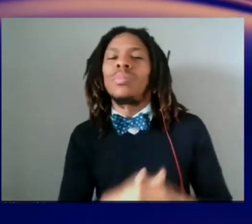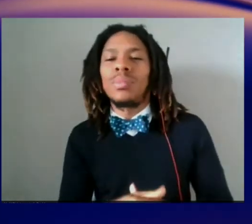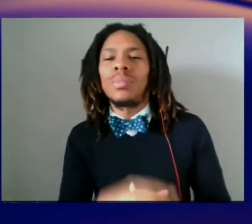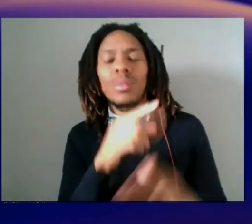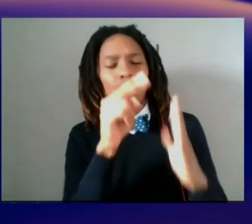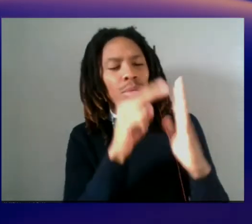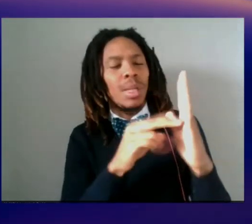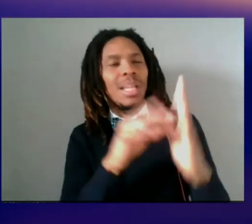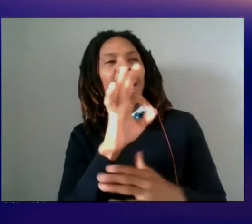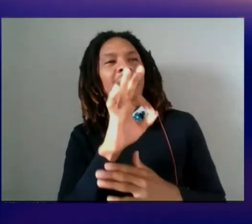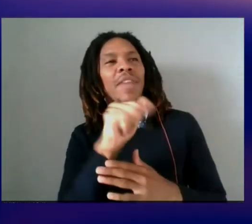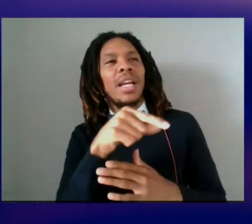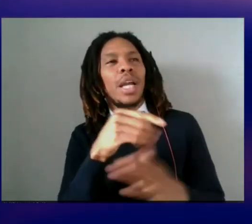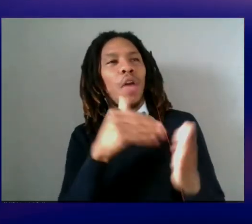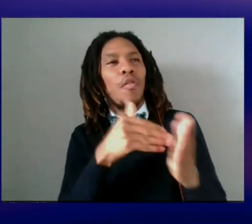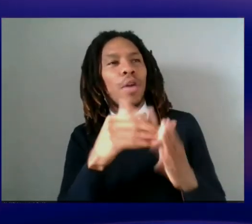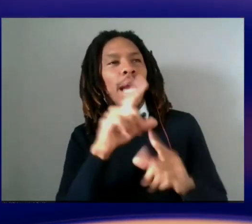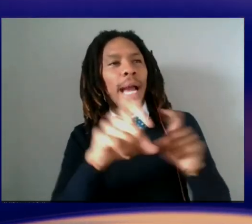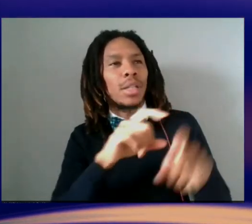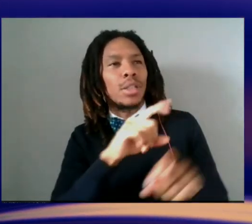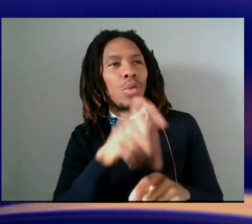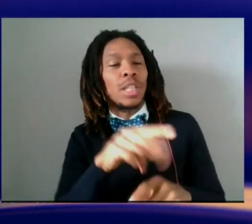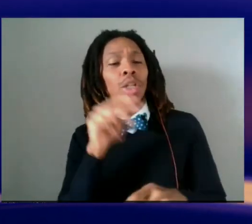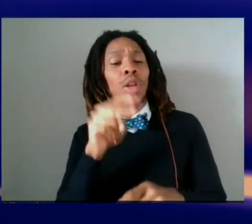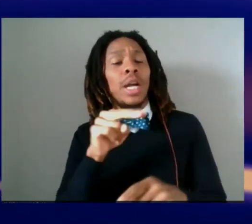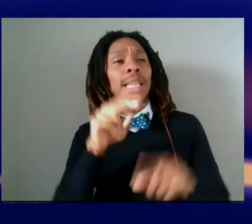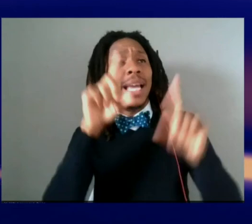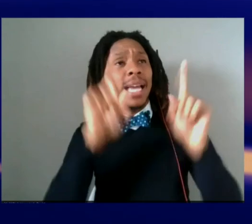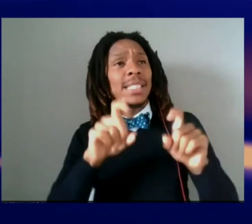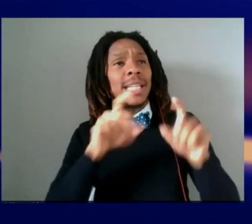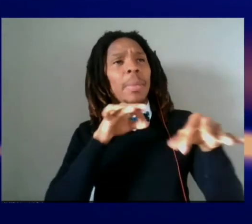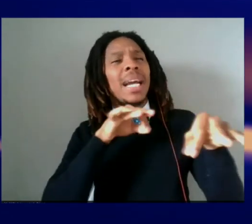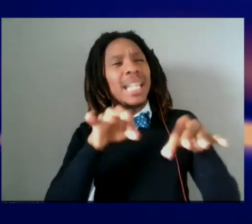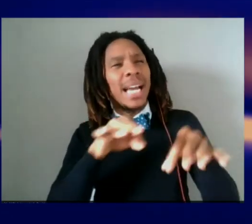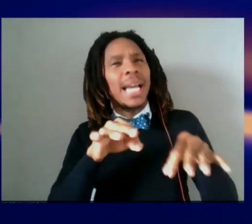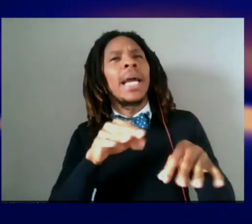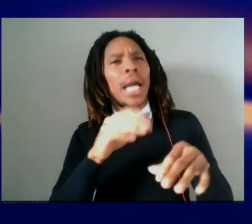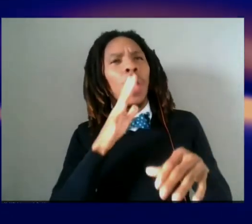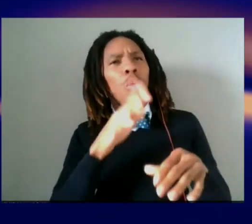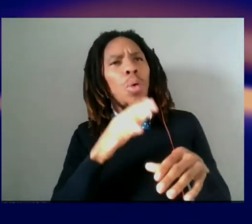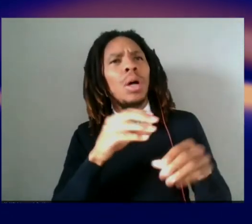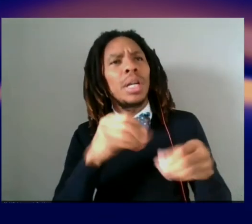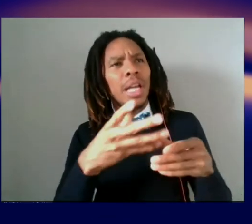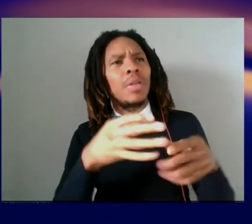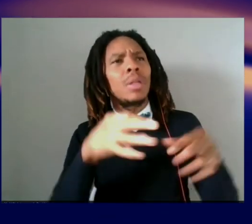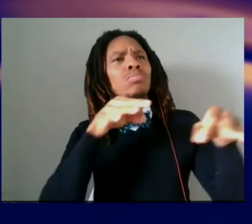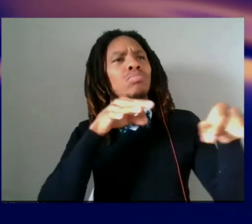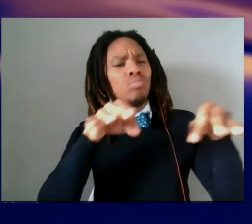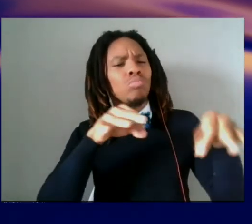and if you go back to the exam guide, it'll kind of give it us, give us an outline of certain services that we can focus on.